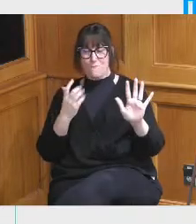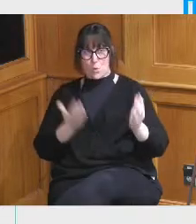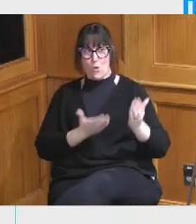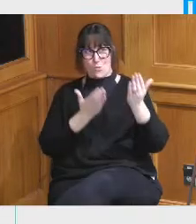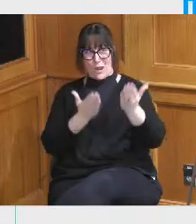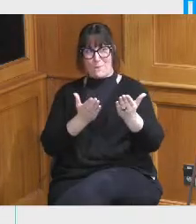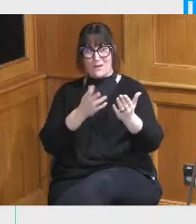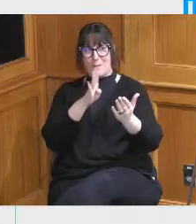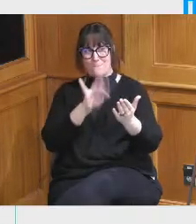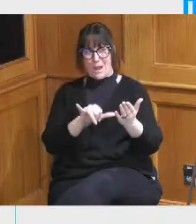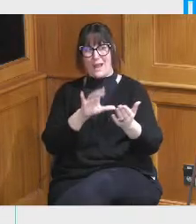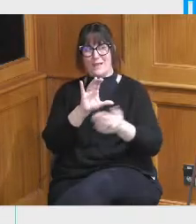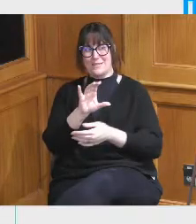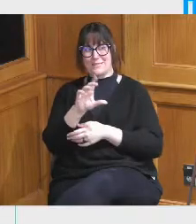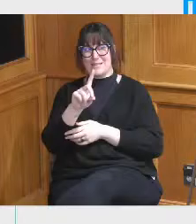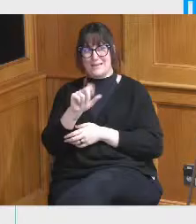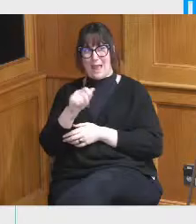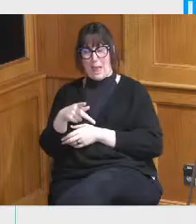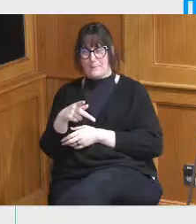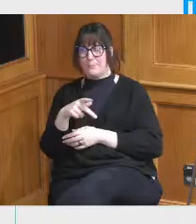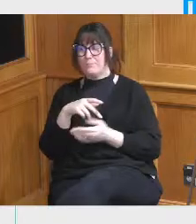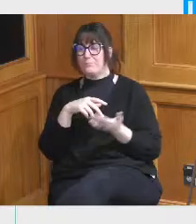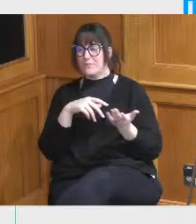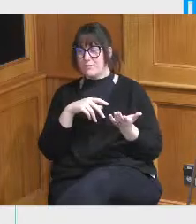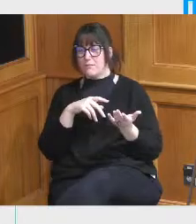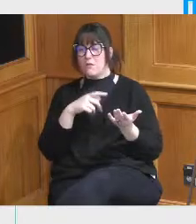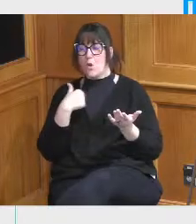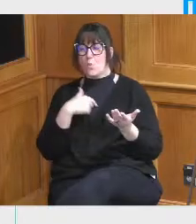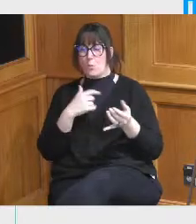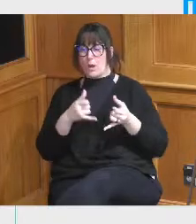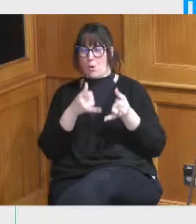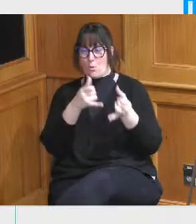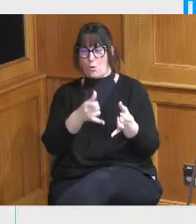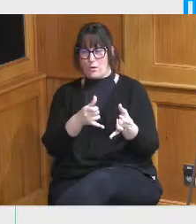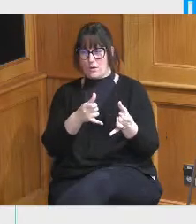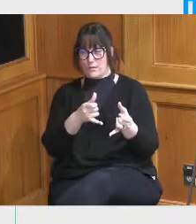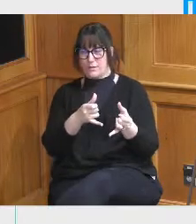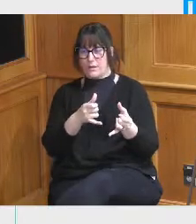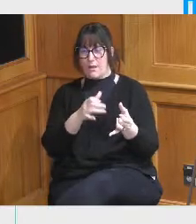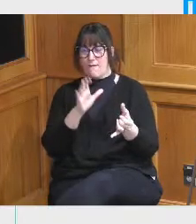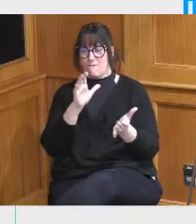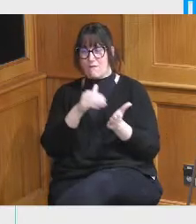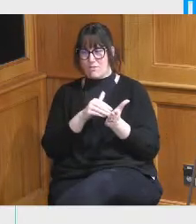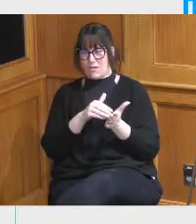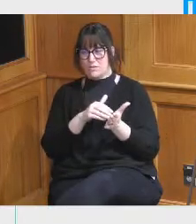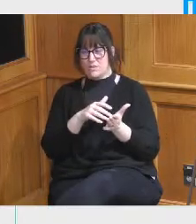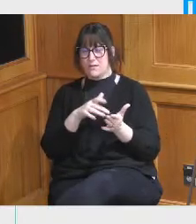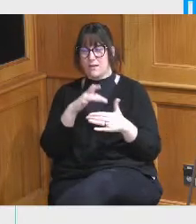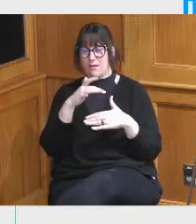these recommendations would award funding to 45% of the total applicants received additional